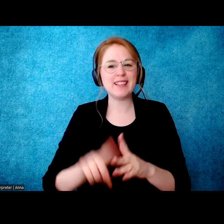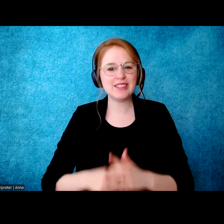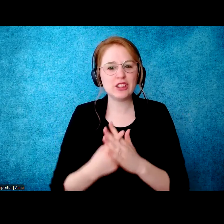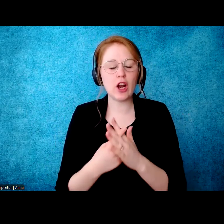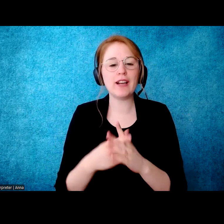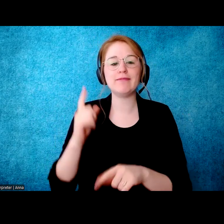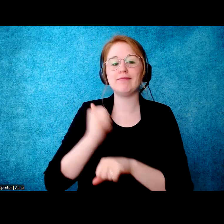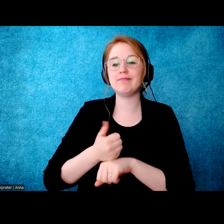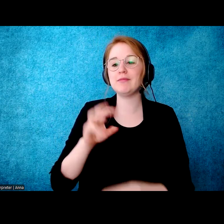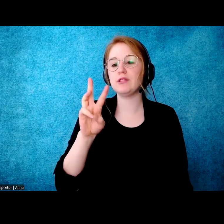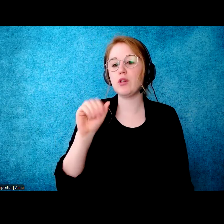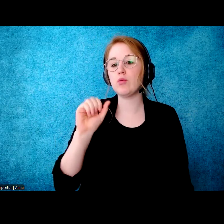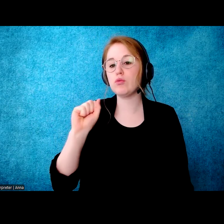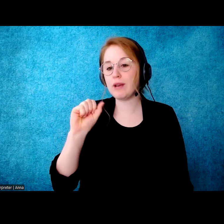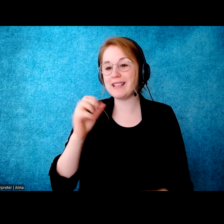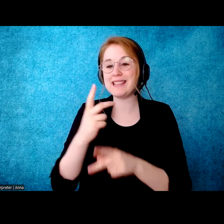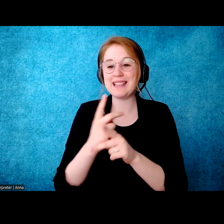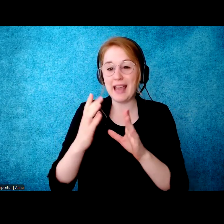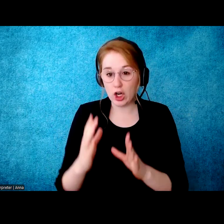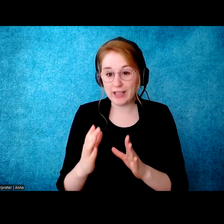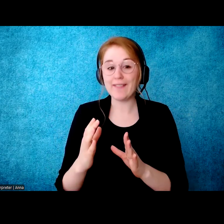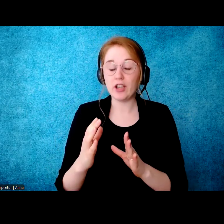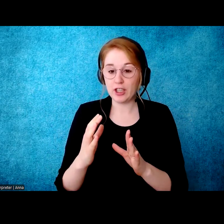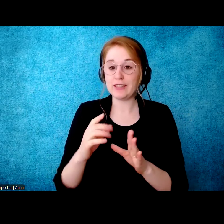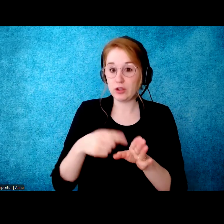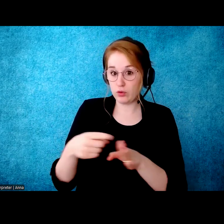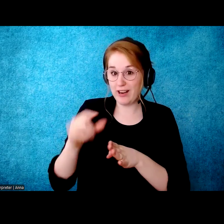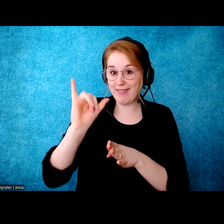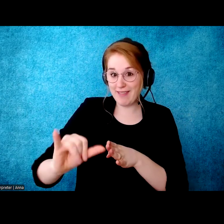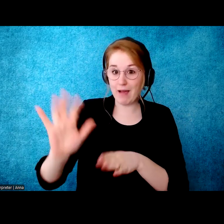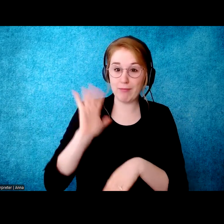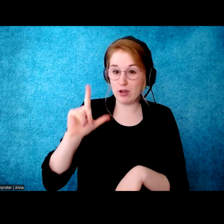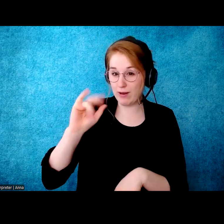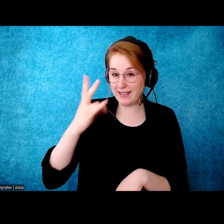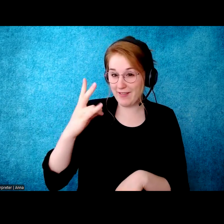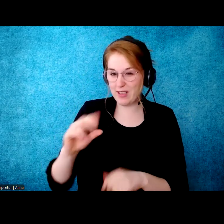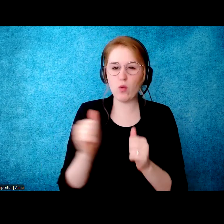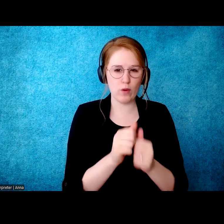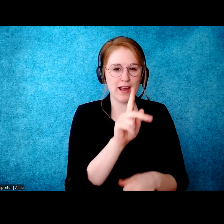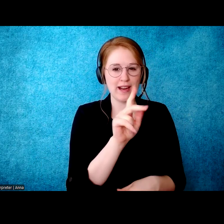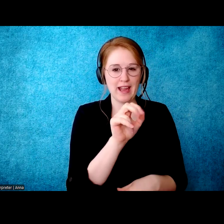careers brand with Kevin in 2017. Thanks so much to all three of you for being here today